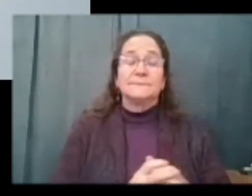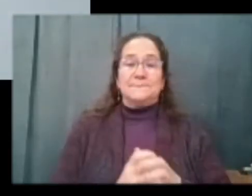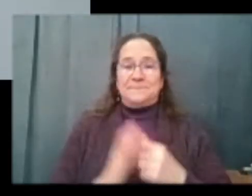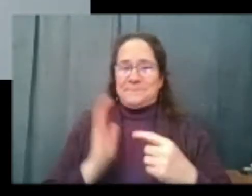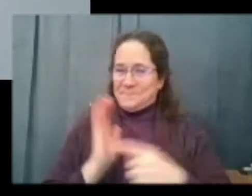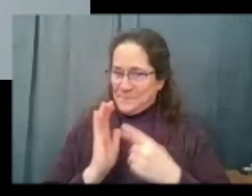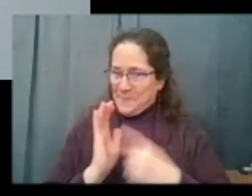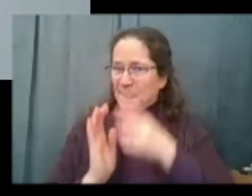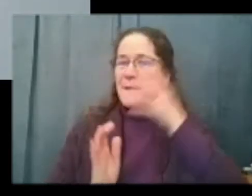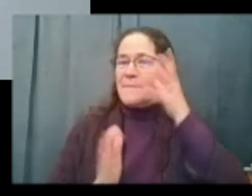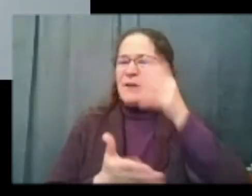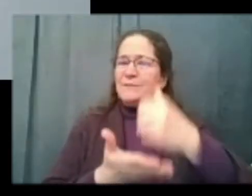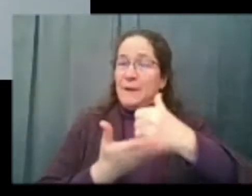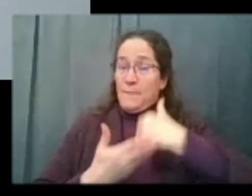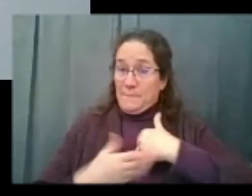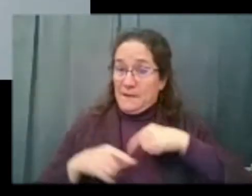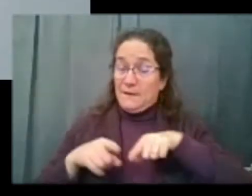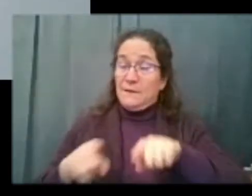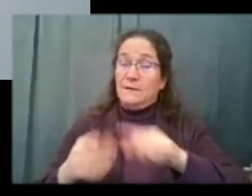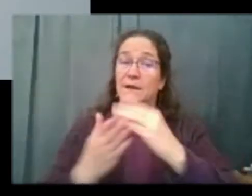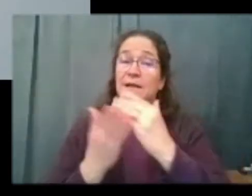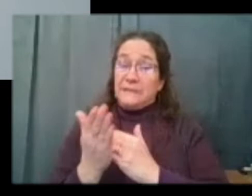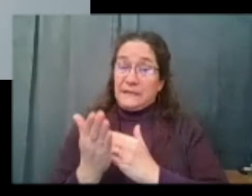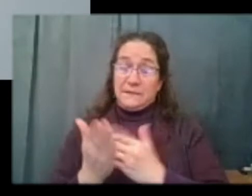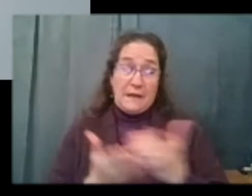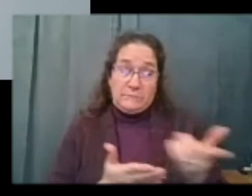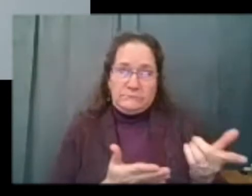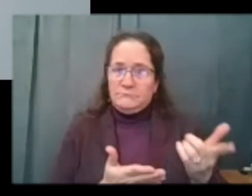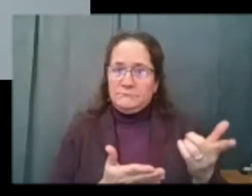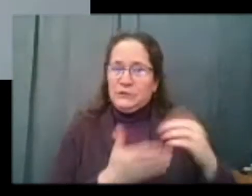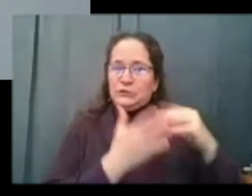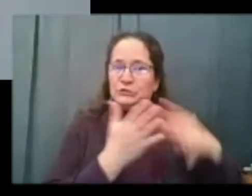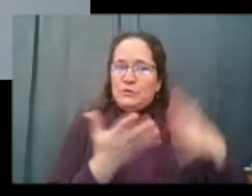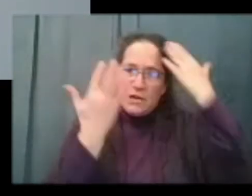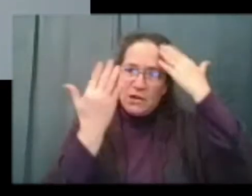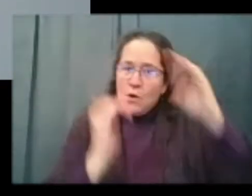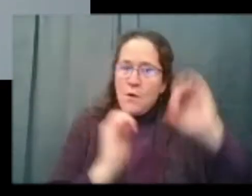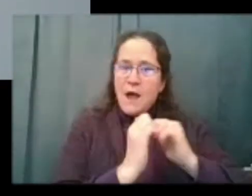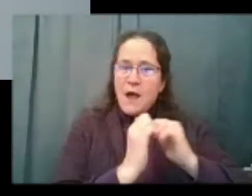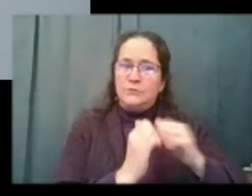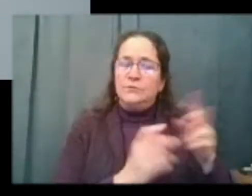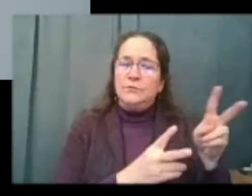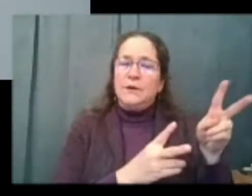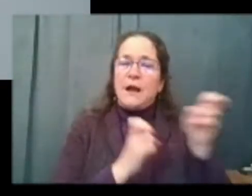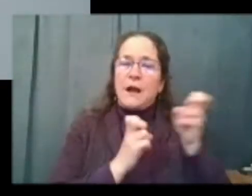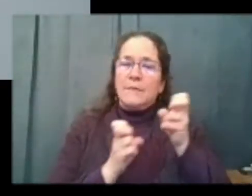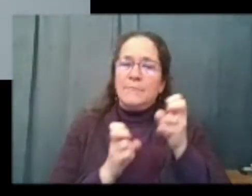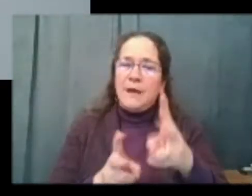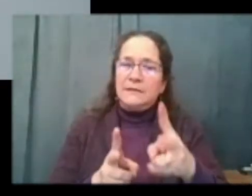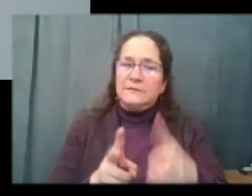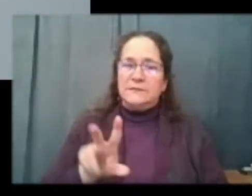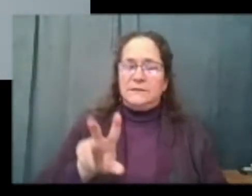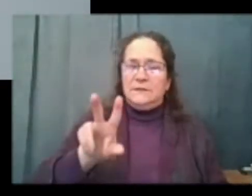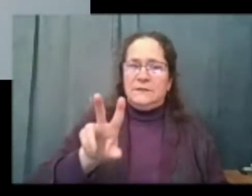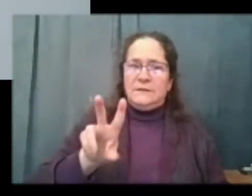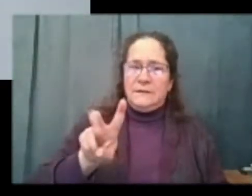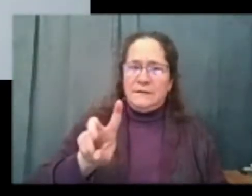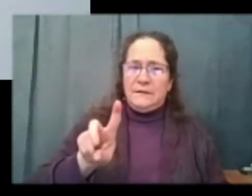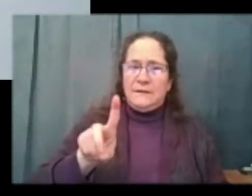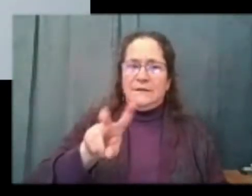where student needed help just simply knowing how to cut and paste. Right click versus left click. The challenges may not be disability related,